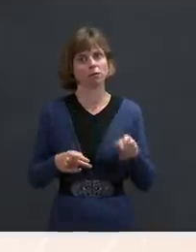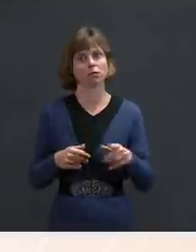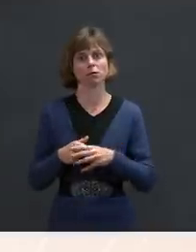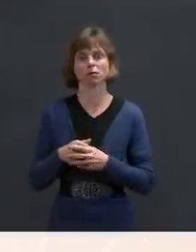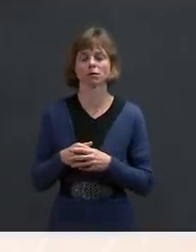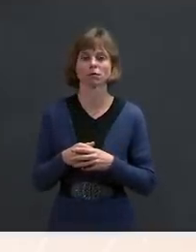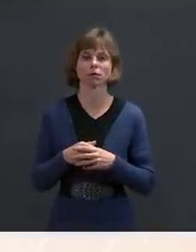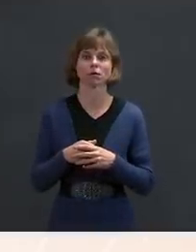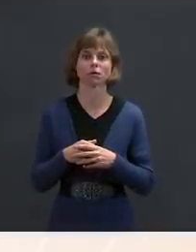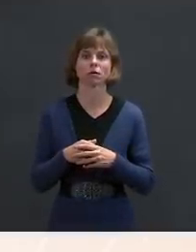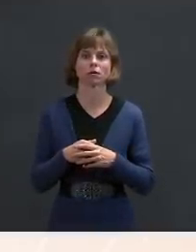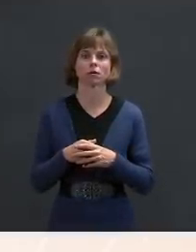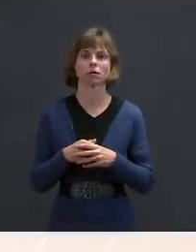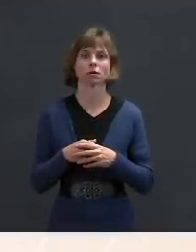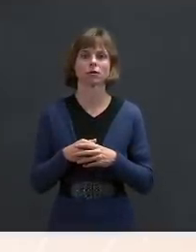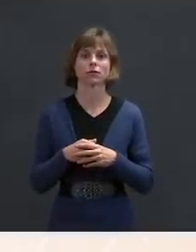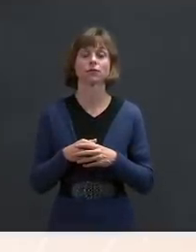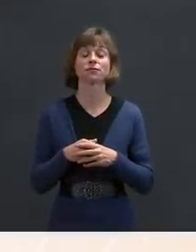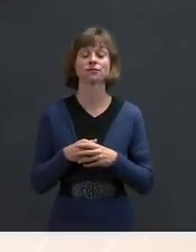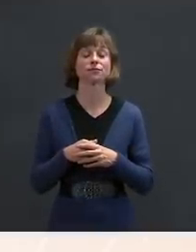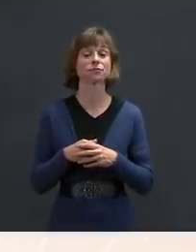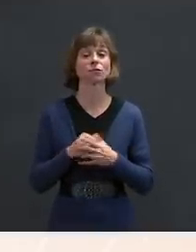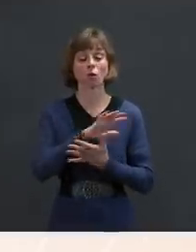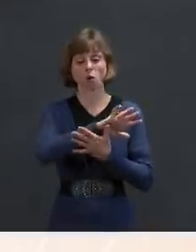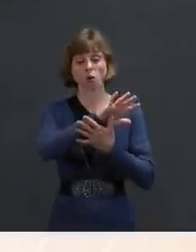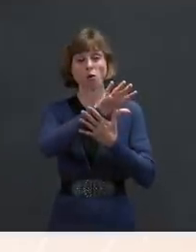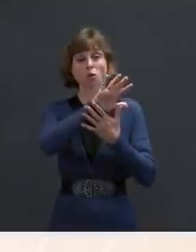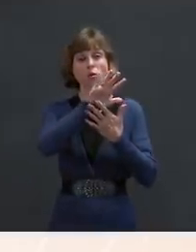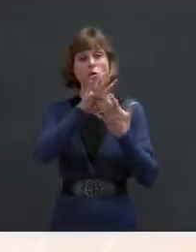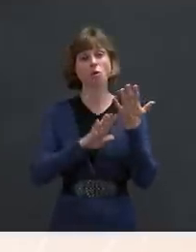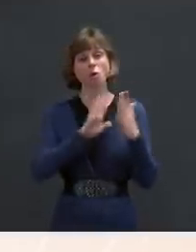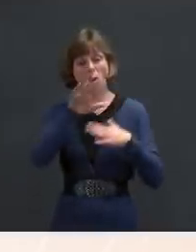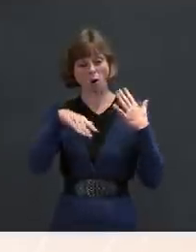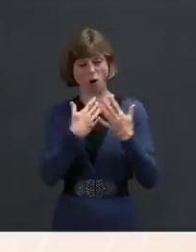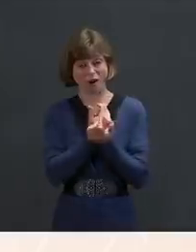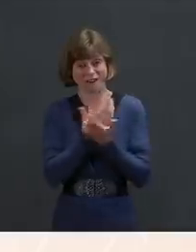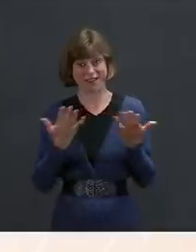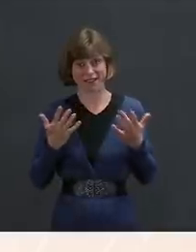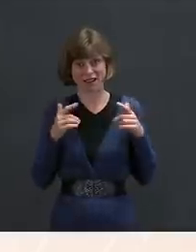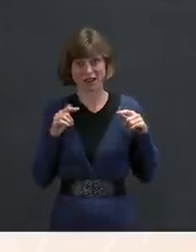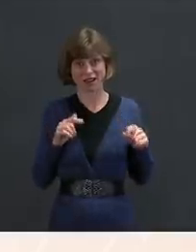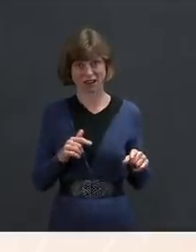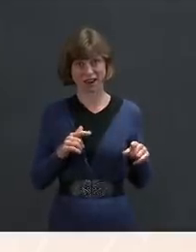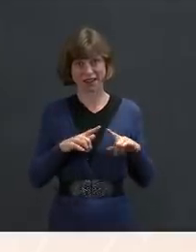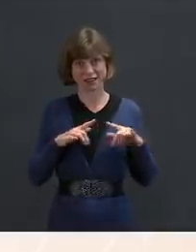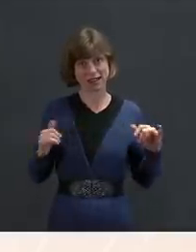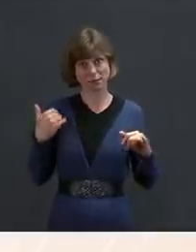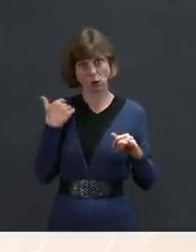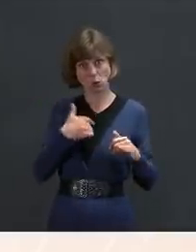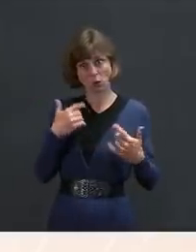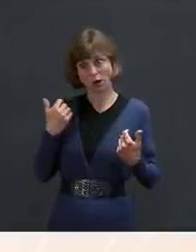This is all, by the way, at a time when we are also addressing the needs of our frontline personnel.